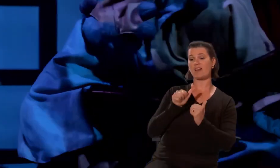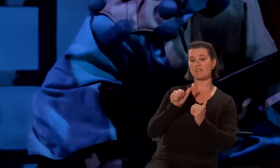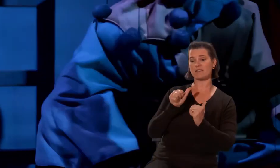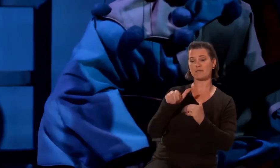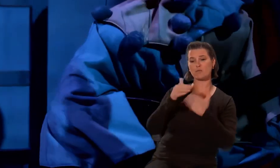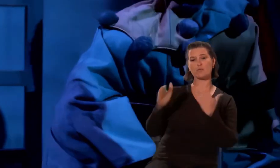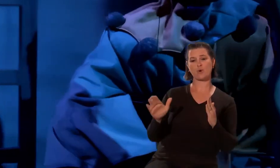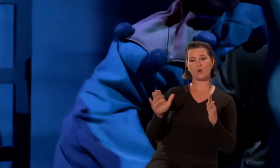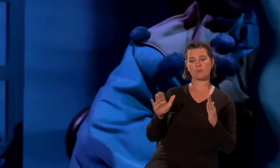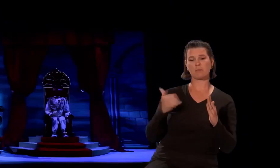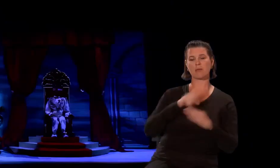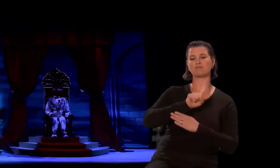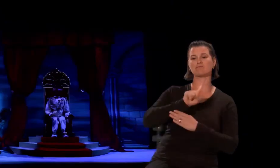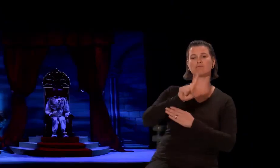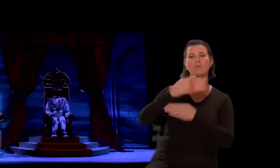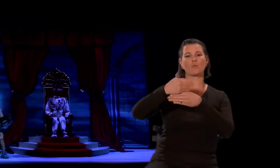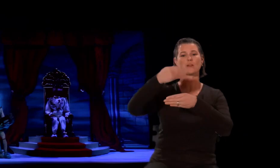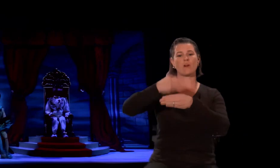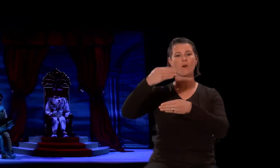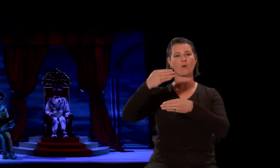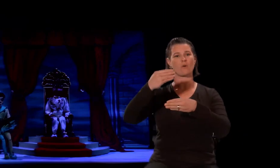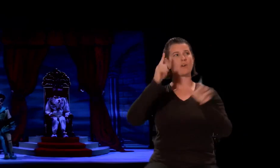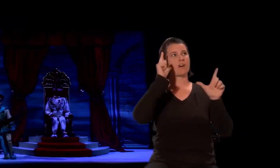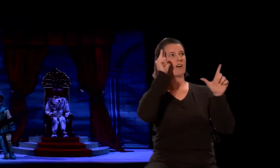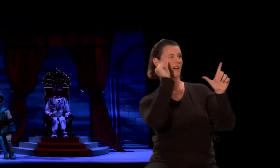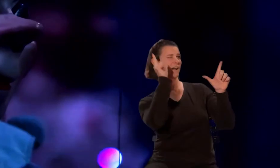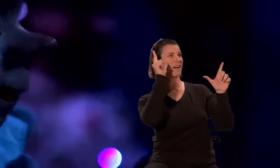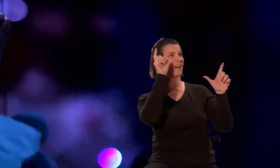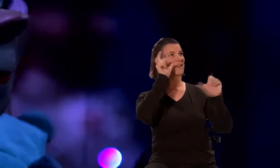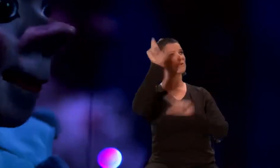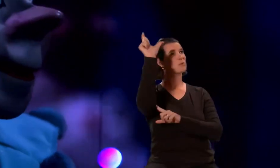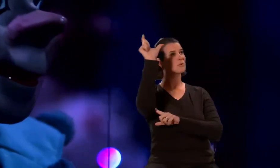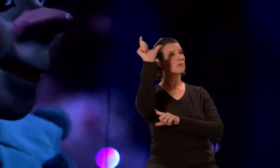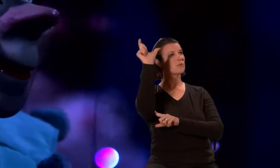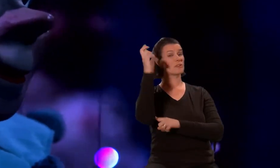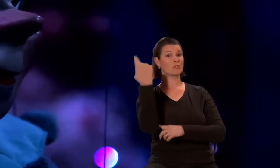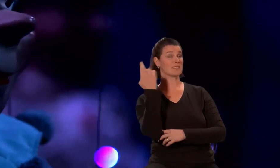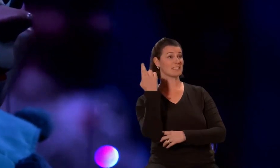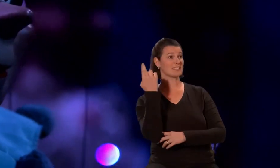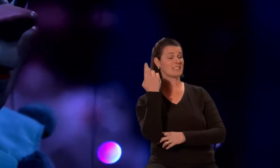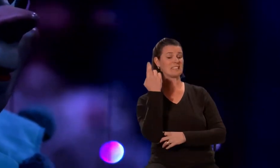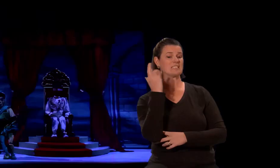he went over to the window and winked at the moon. For it seemed to the Court Jester